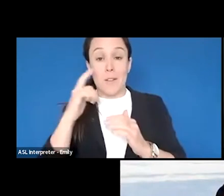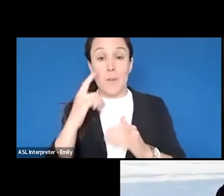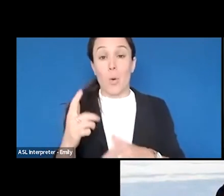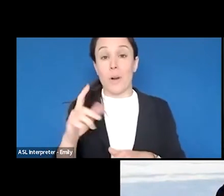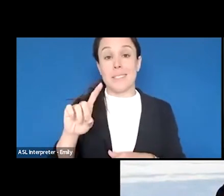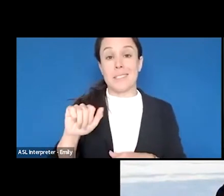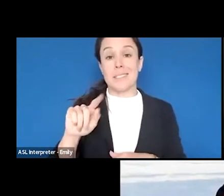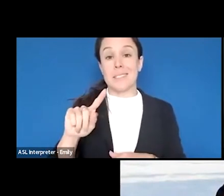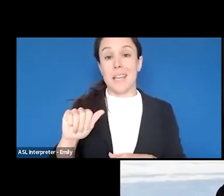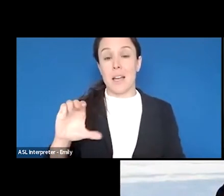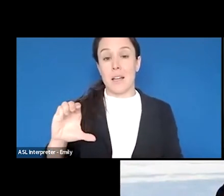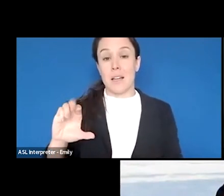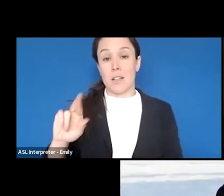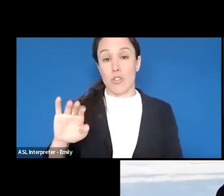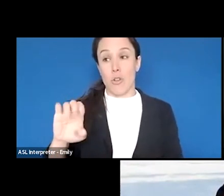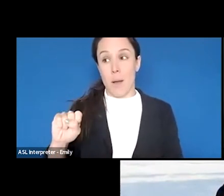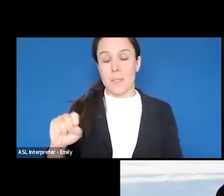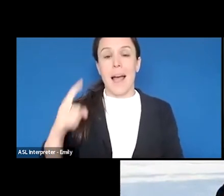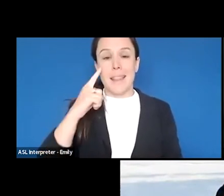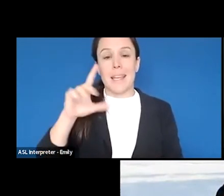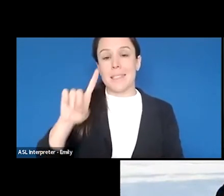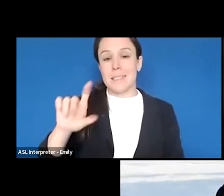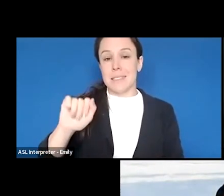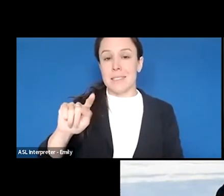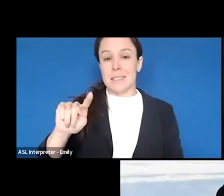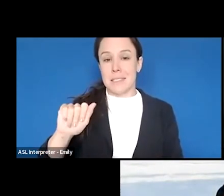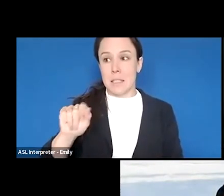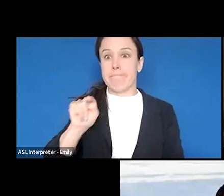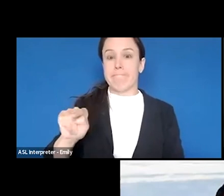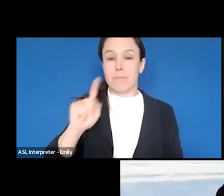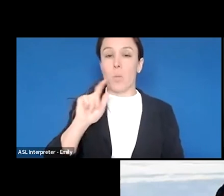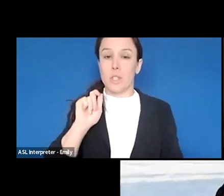I think data and the way we think about it will really change in the next decade.